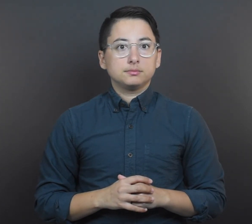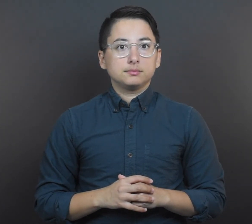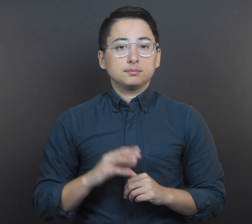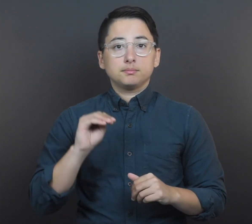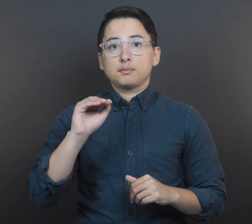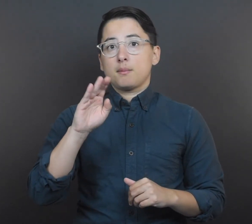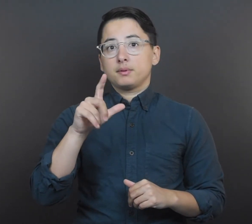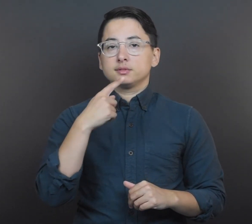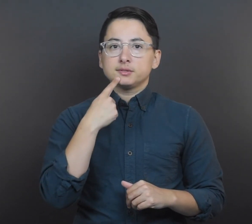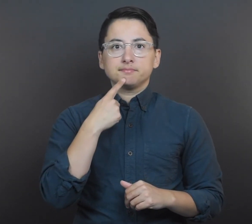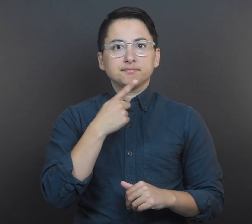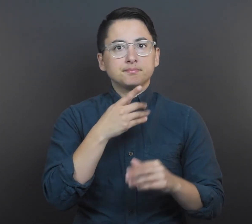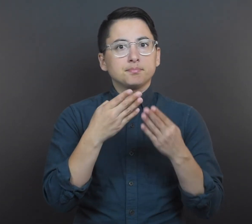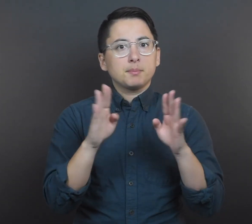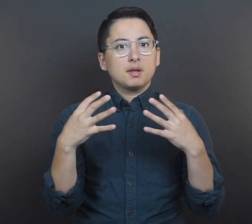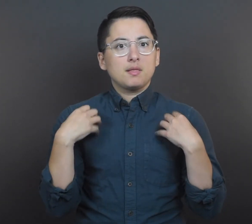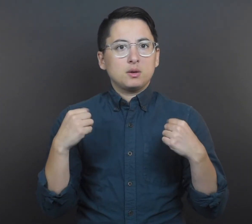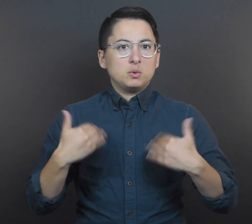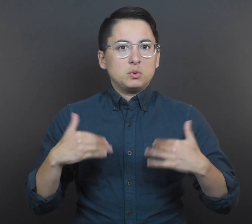and eventually become a public health advisor.